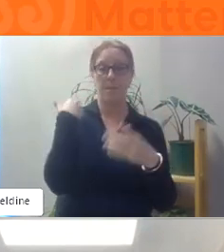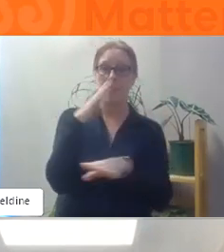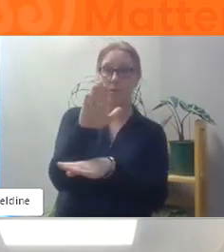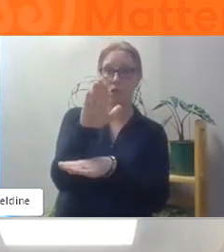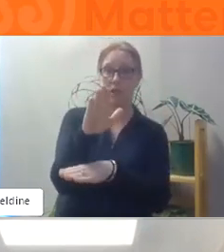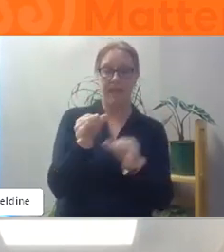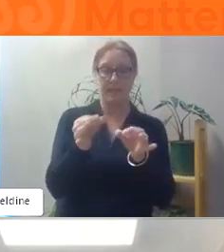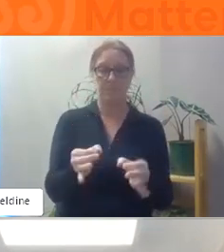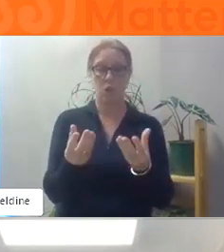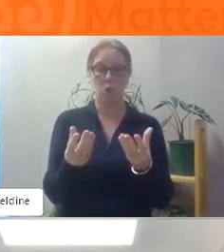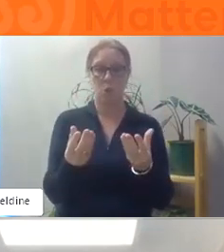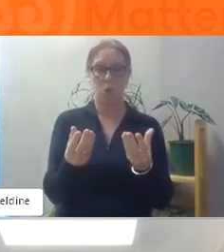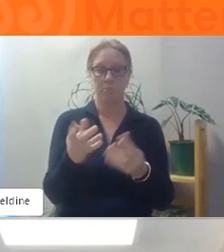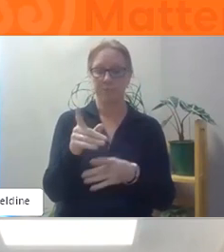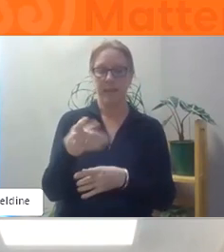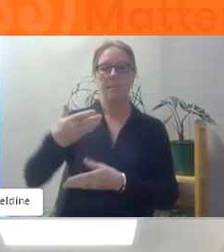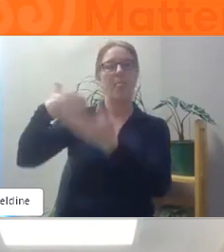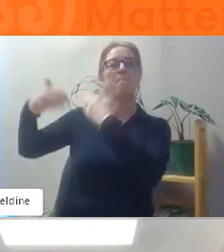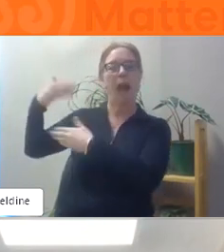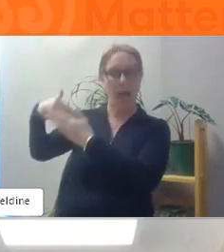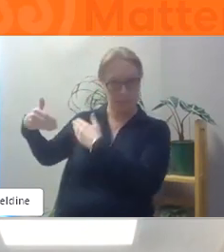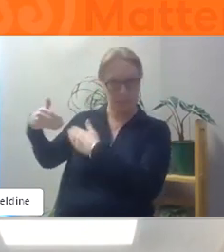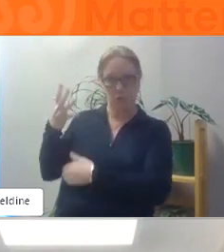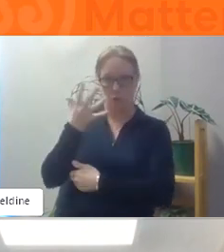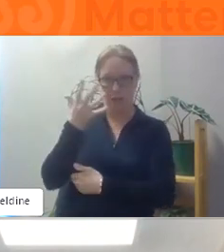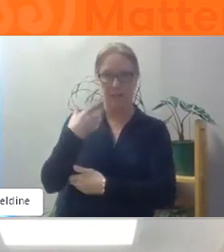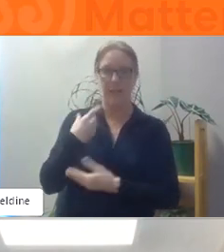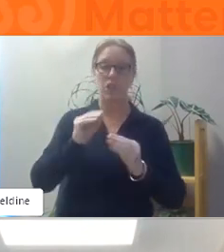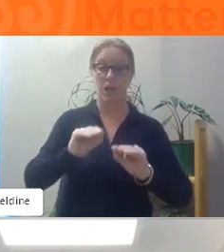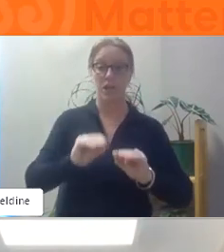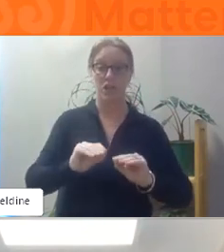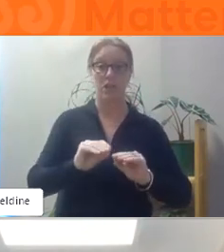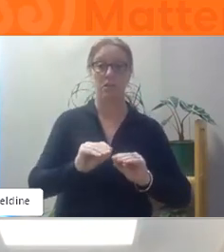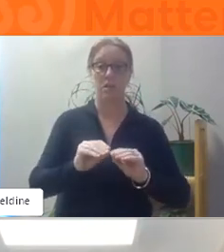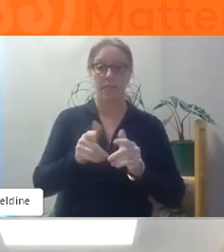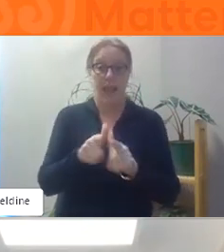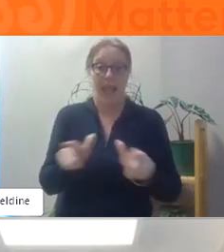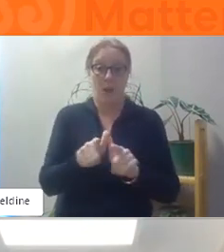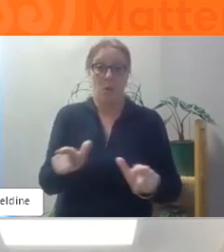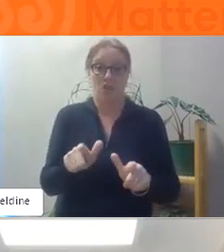has left and how the language is still seen in legislation through